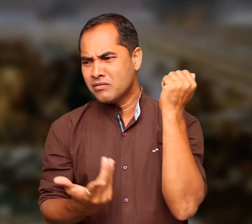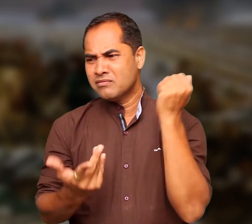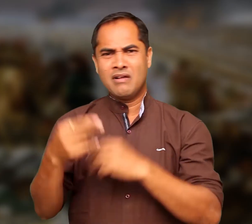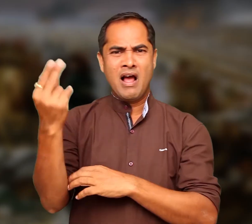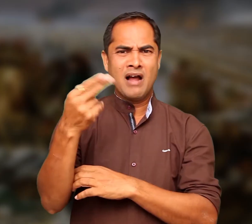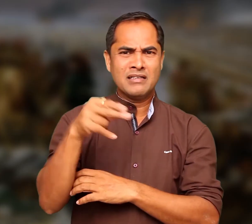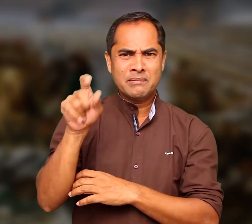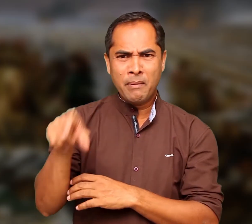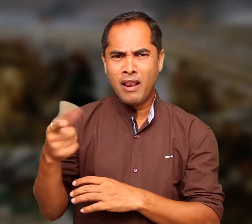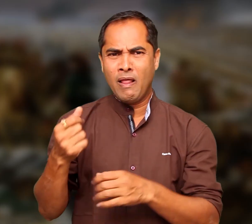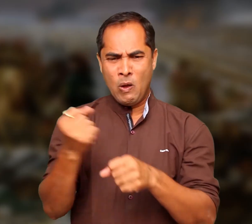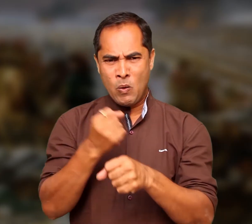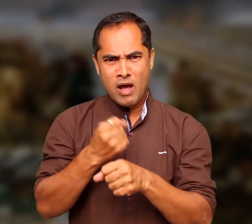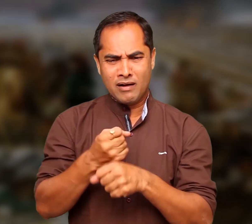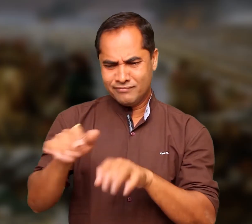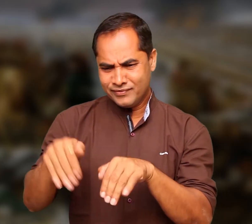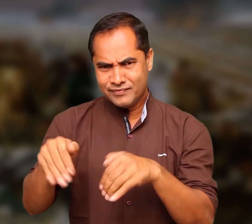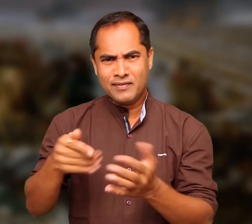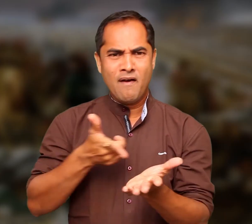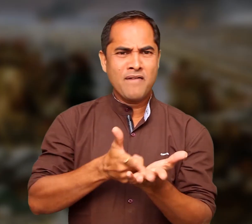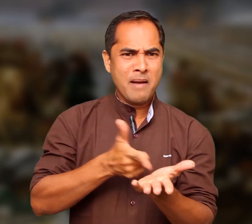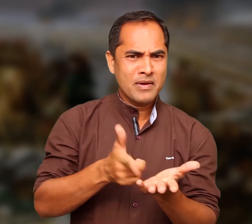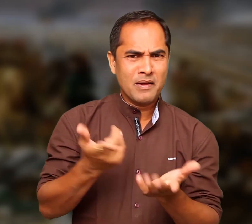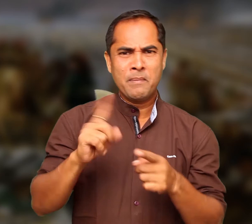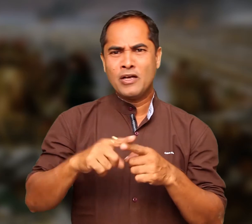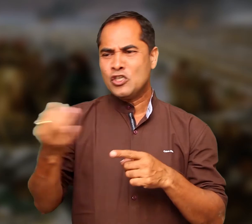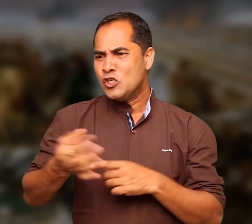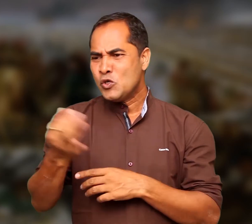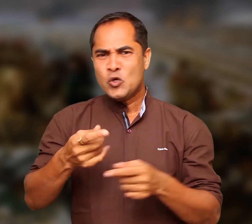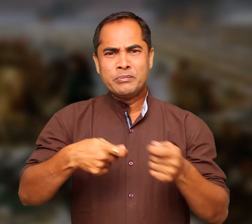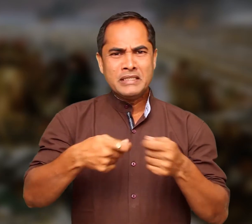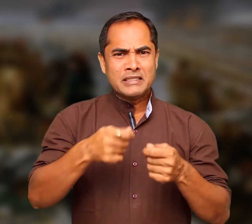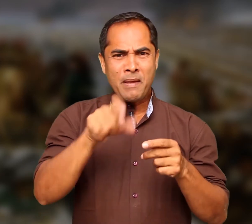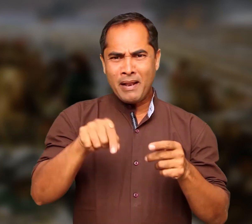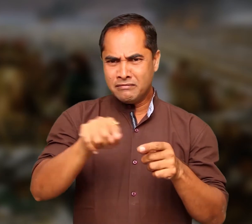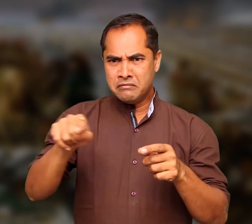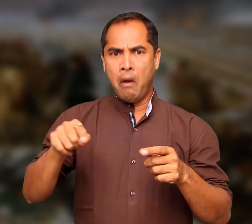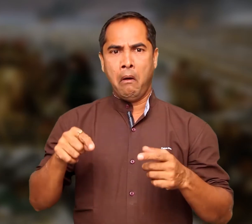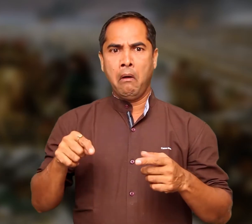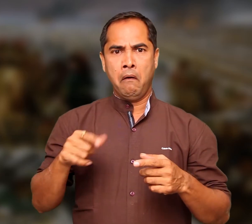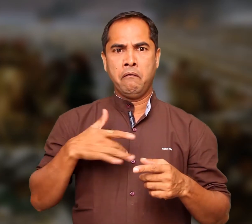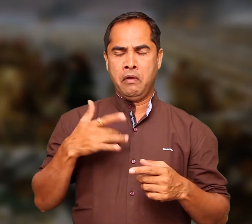artisans, workers, new businessmen - they did enjoy this